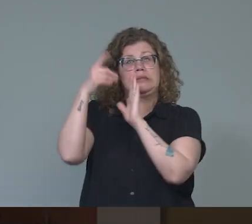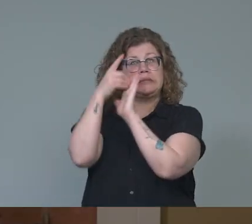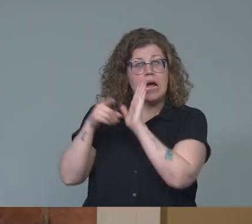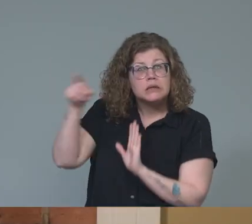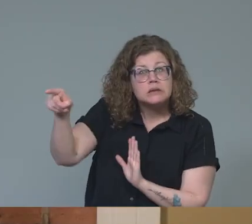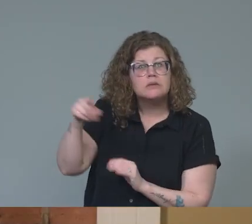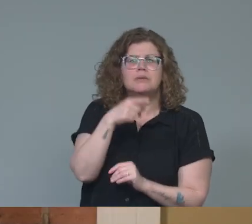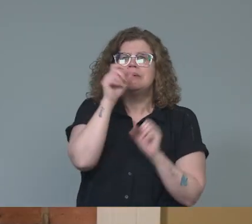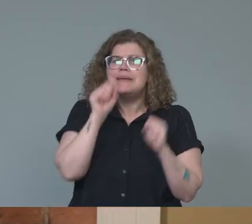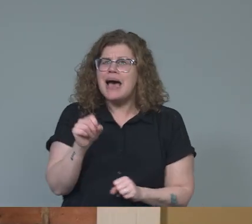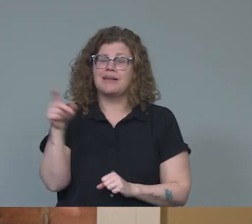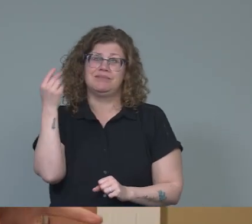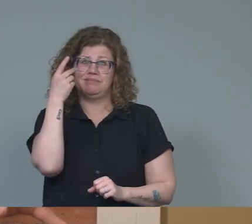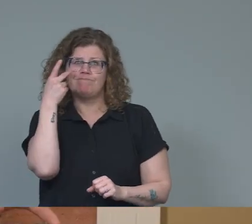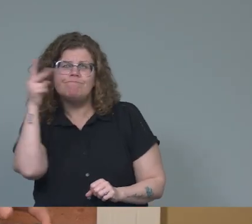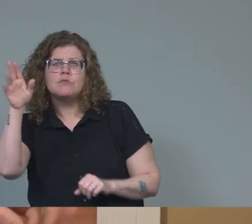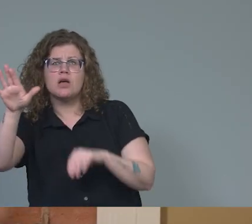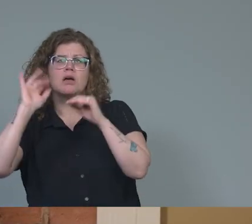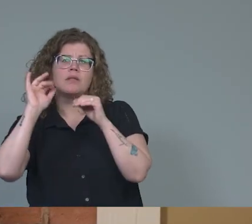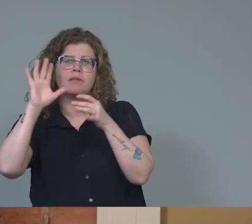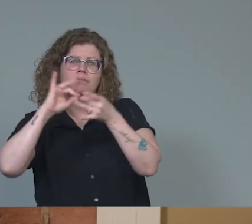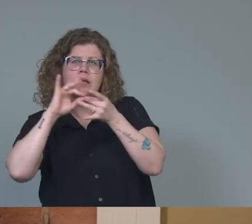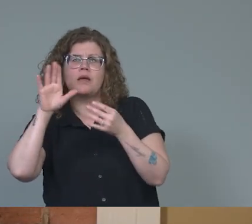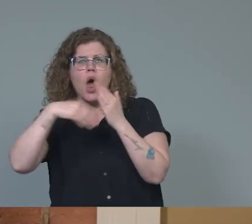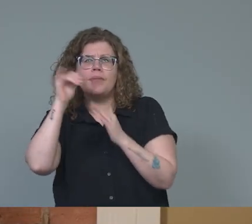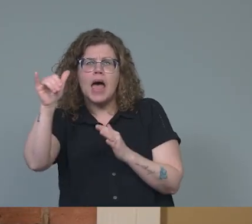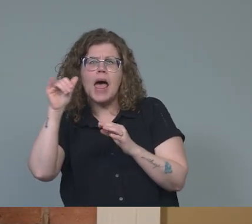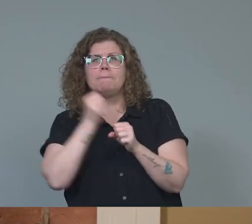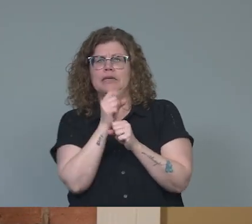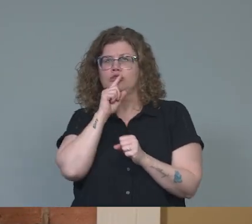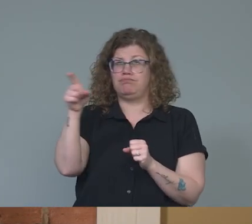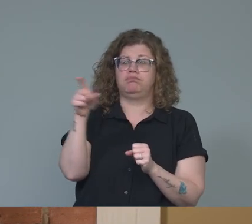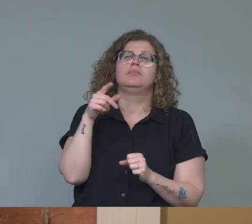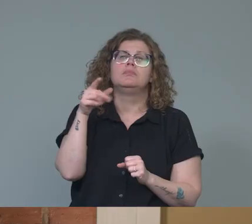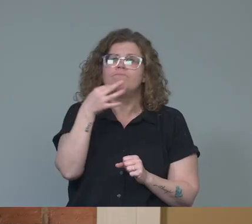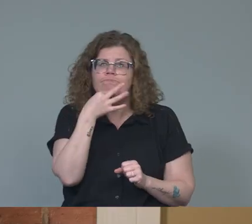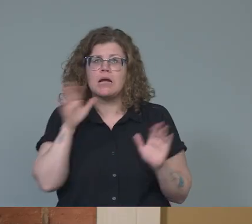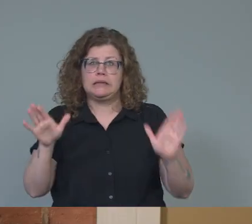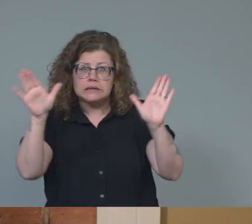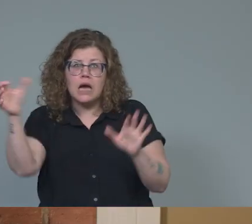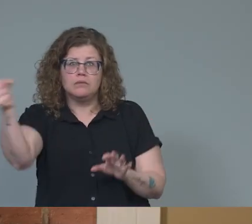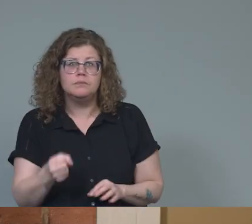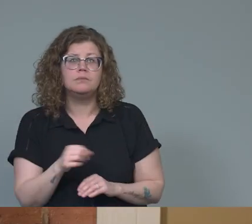Well, your fabricator needs to be found before your detailed design so that they can provide an accurate quote that's included in that detailed design.